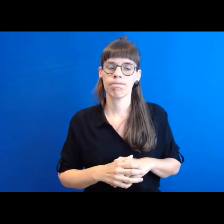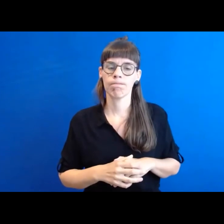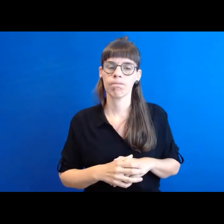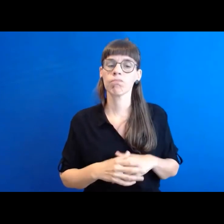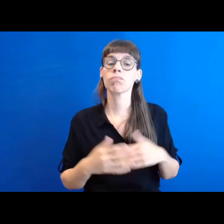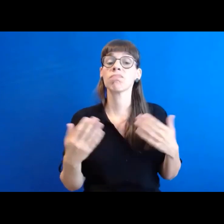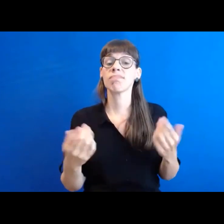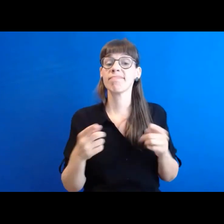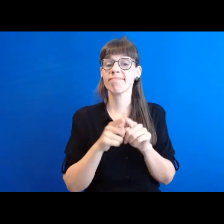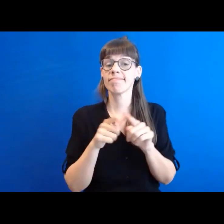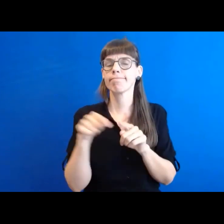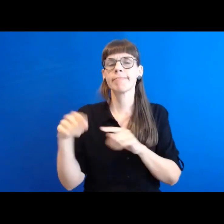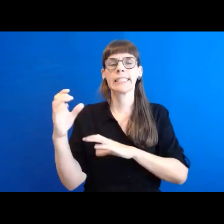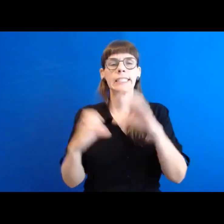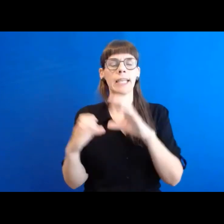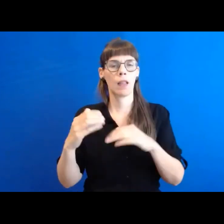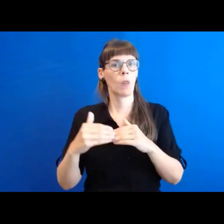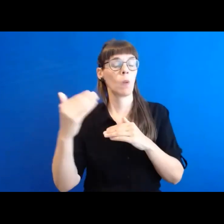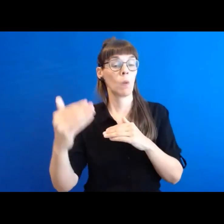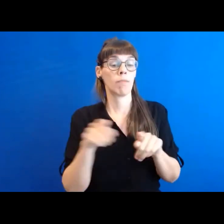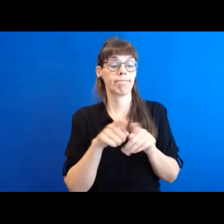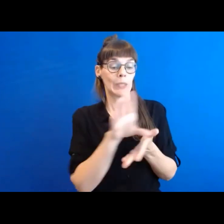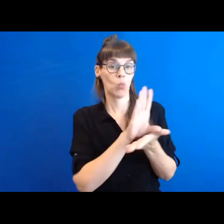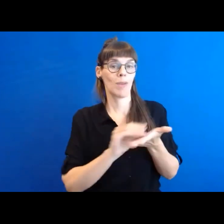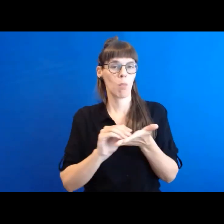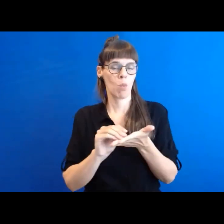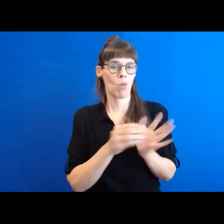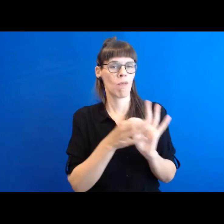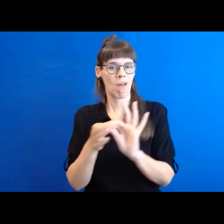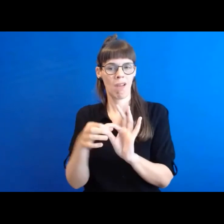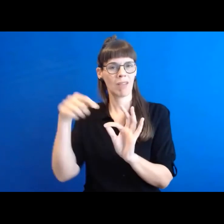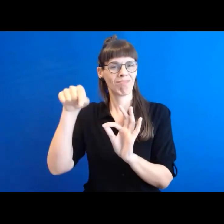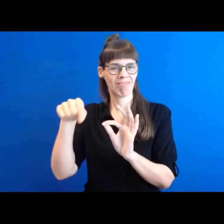So I will drop in the chat as well our last year reports, which is